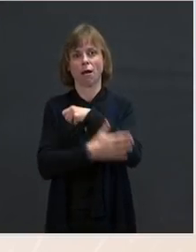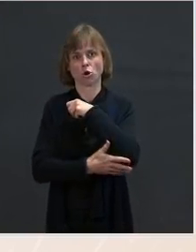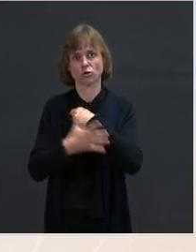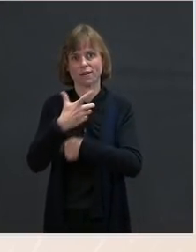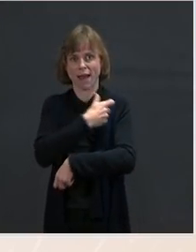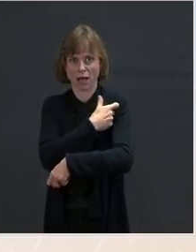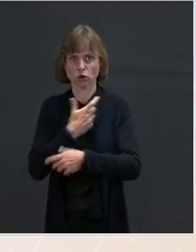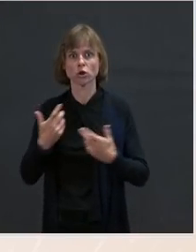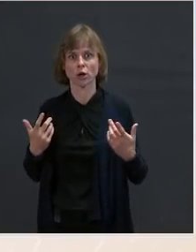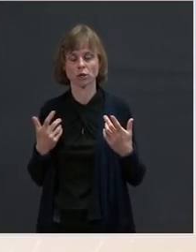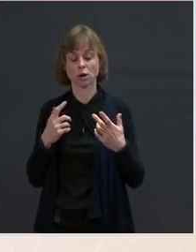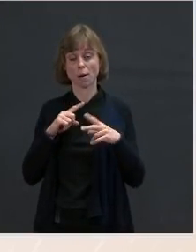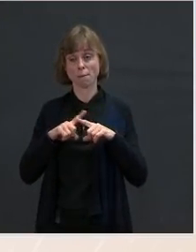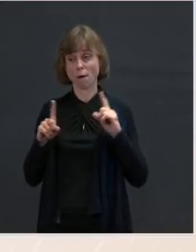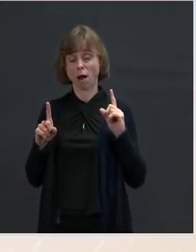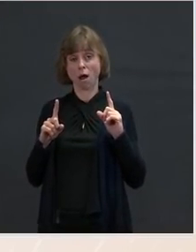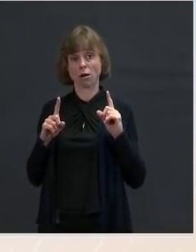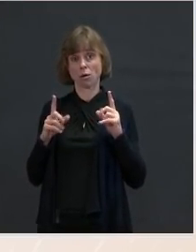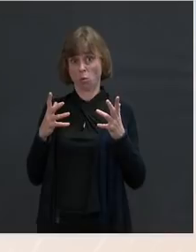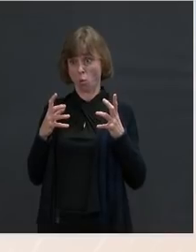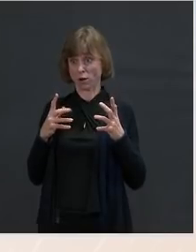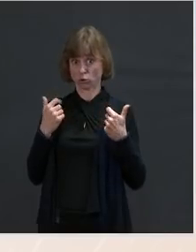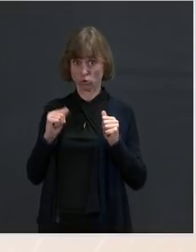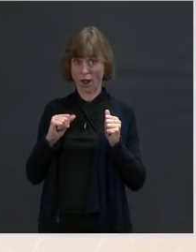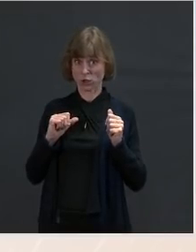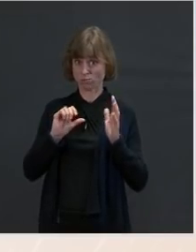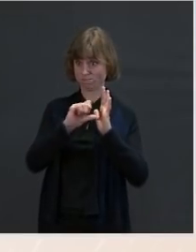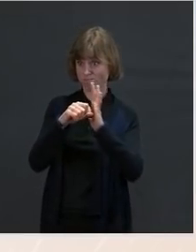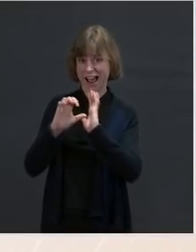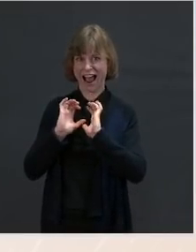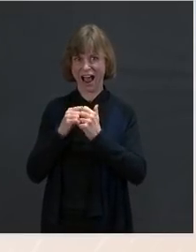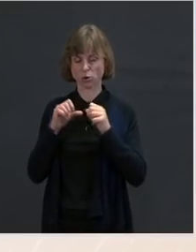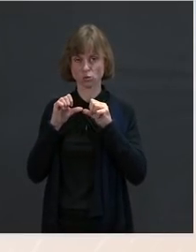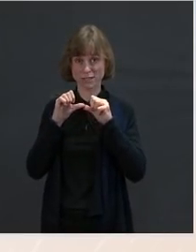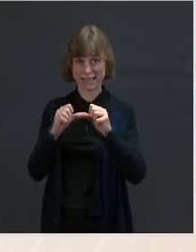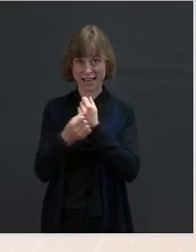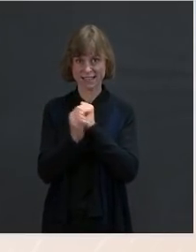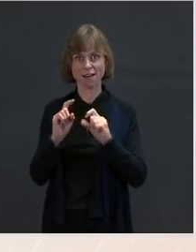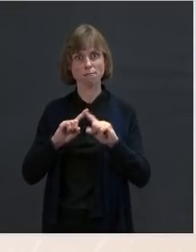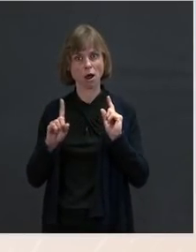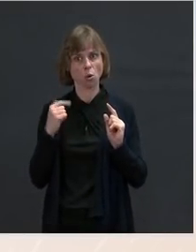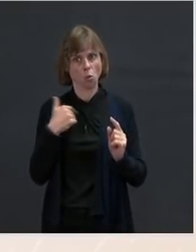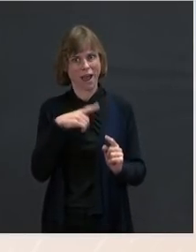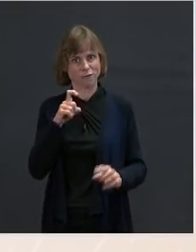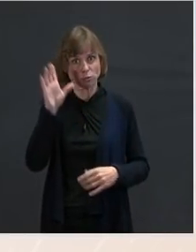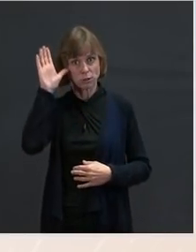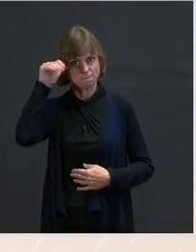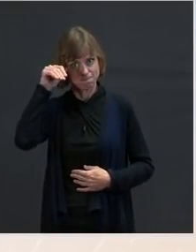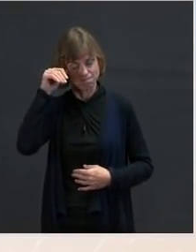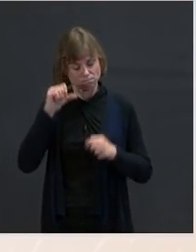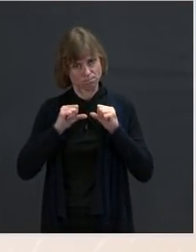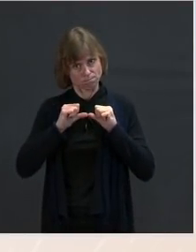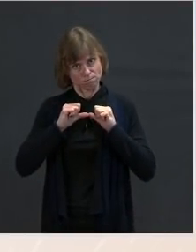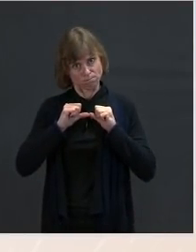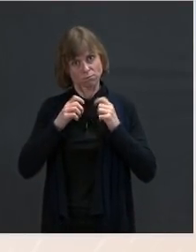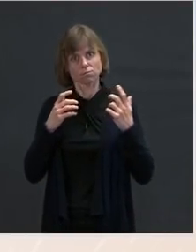But as someone alluded to in an earlier question, we need to remain vigilant, both from the federal government, the American people need to.